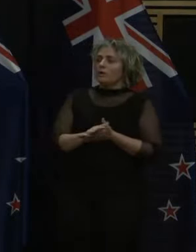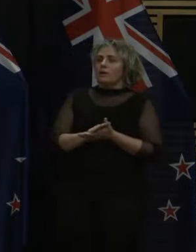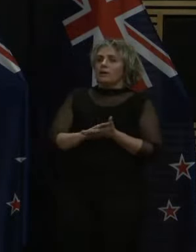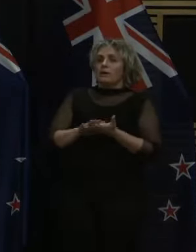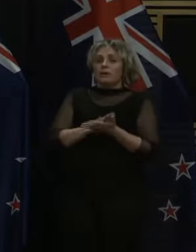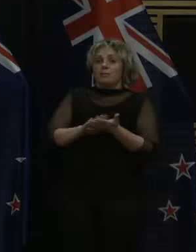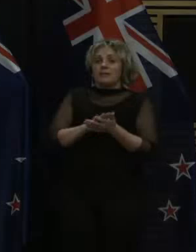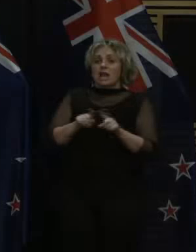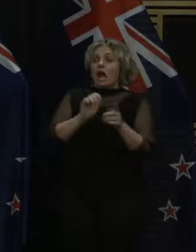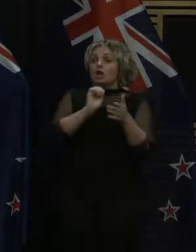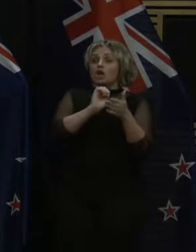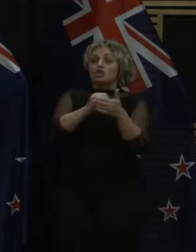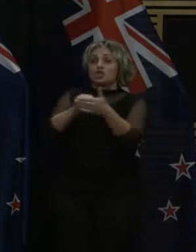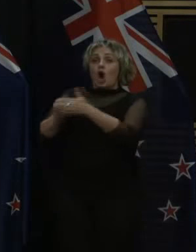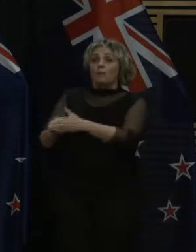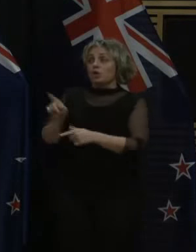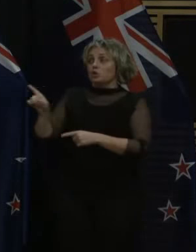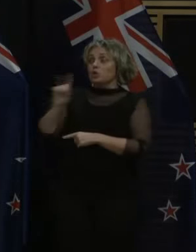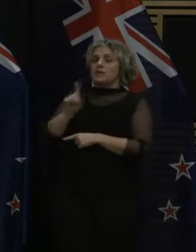want to be explicit where you cannot withhold services considered essential food,